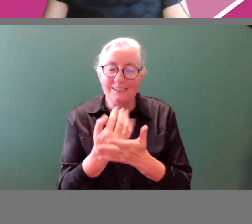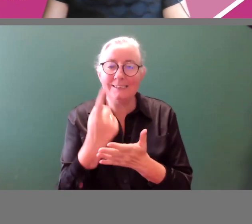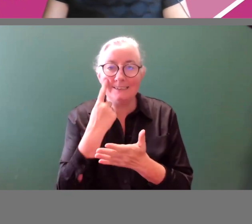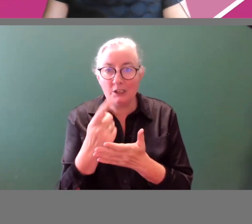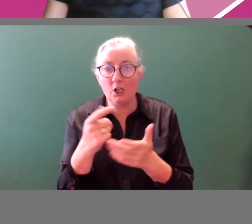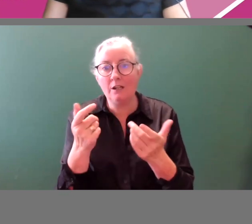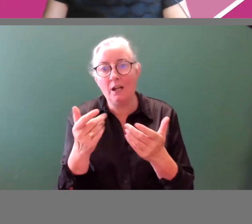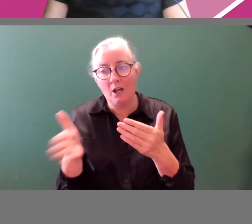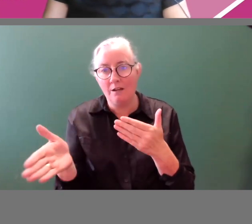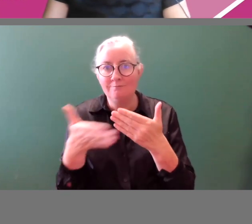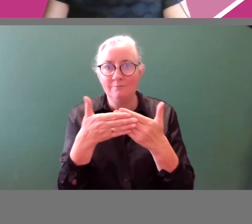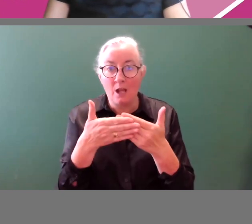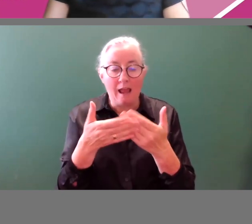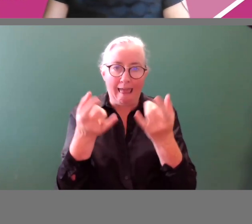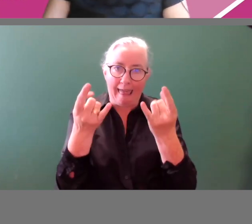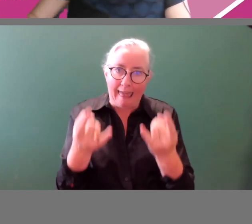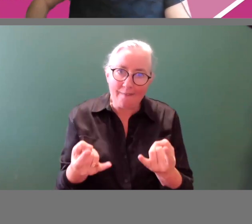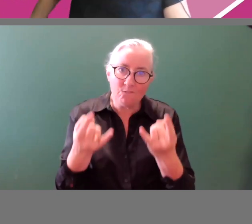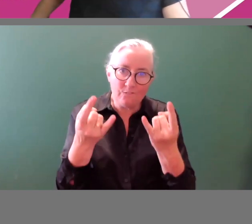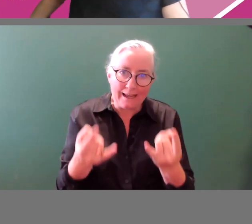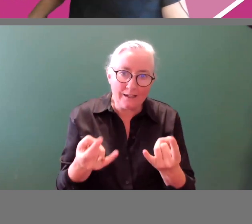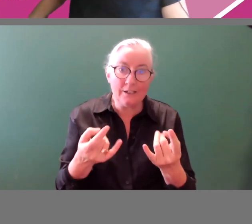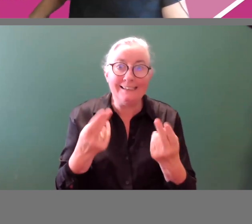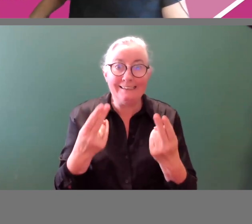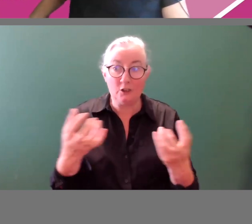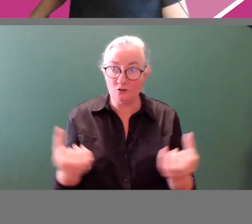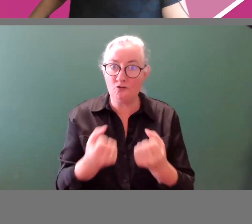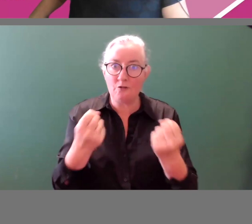closers that make them heavy and needing strength to get through and it can cause difficulty for